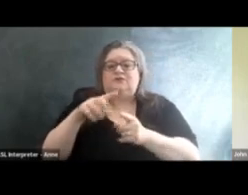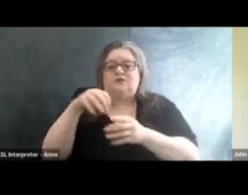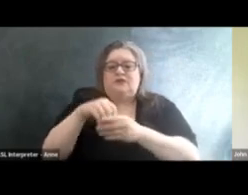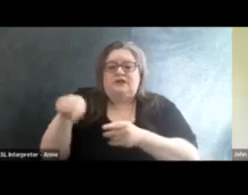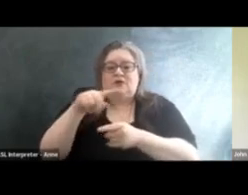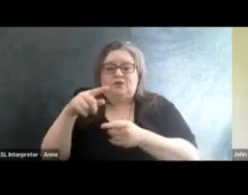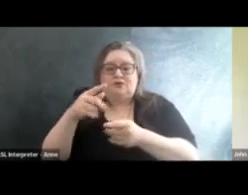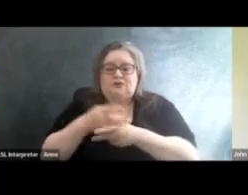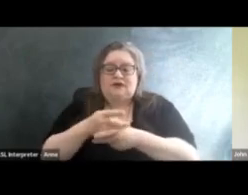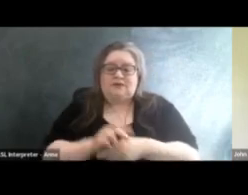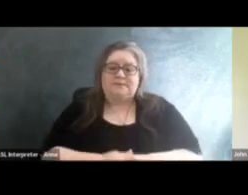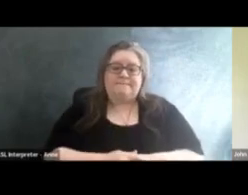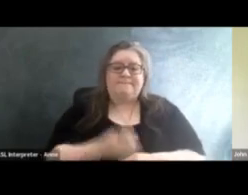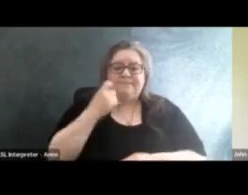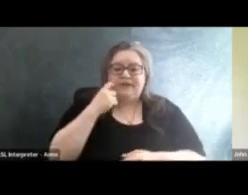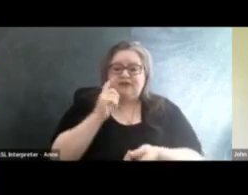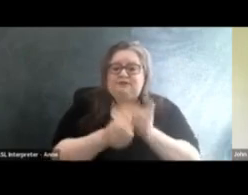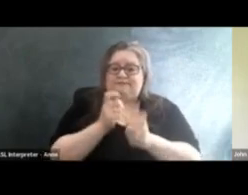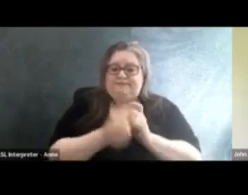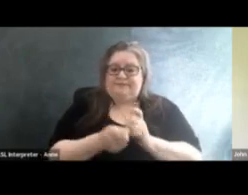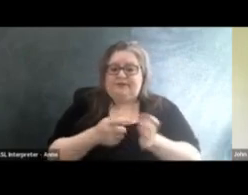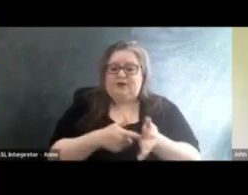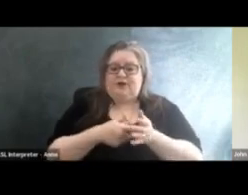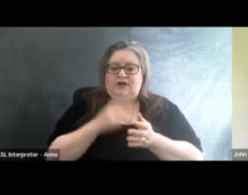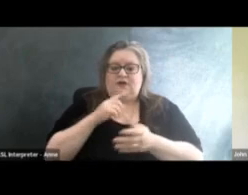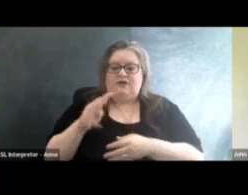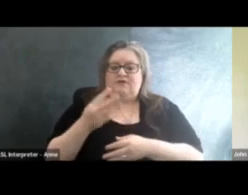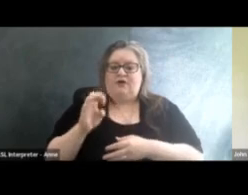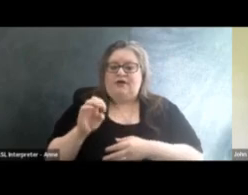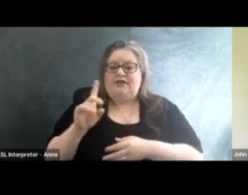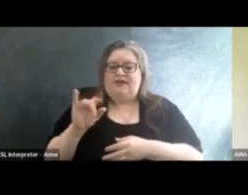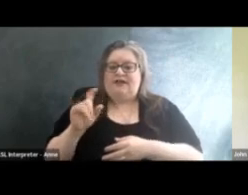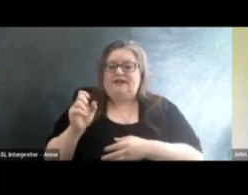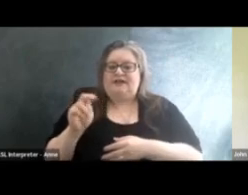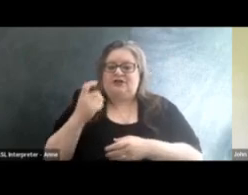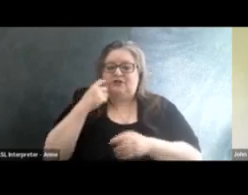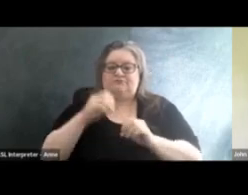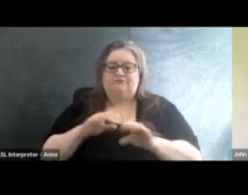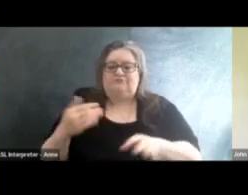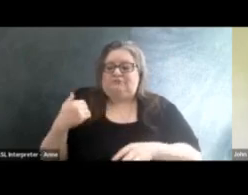just redid the criteria. The fourth edition came out this past December, and in it, for